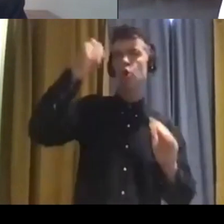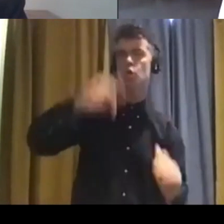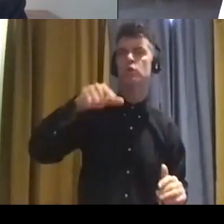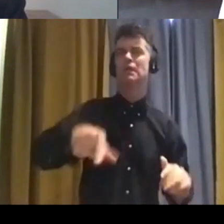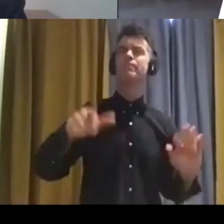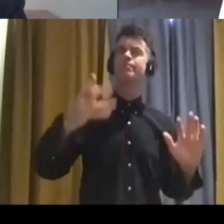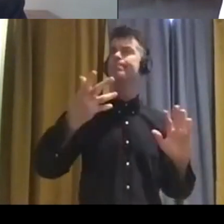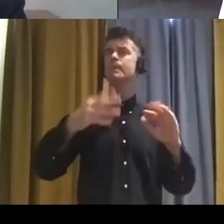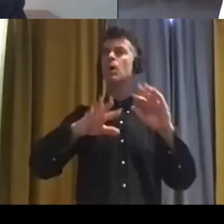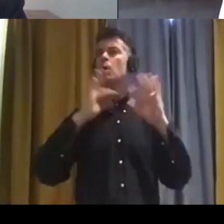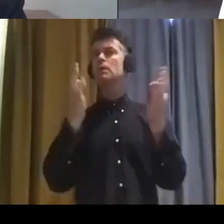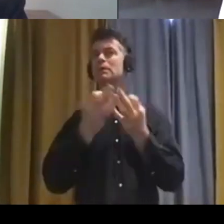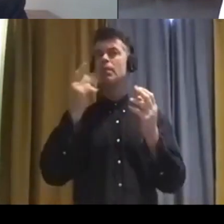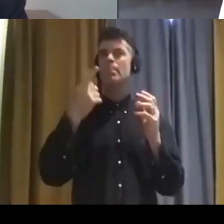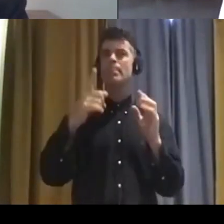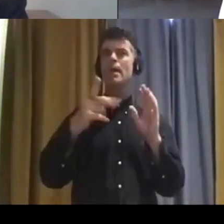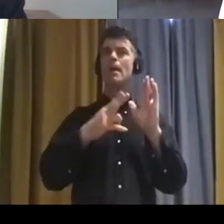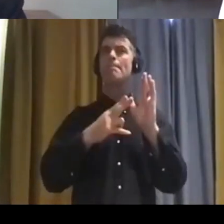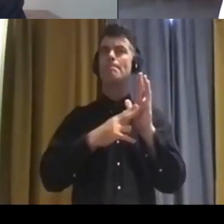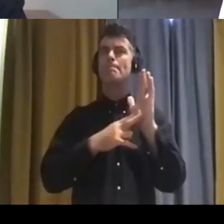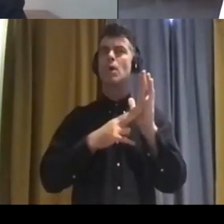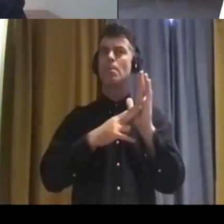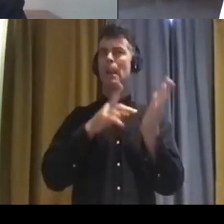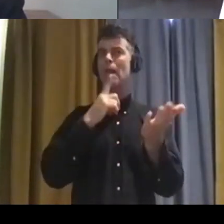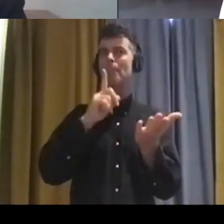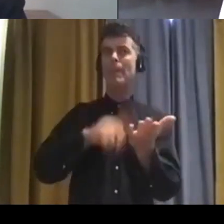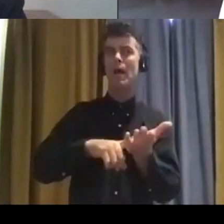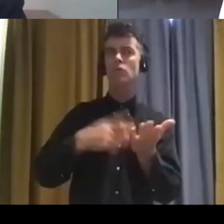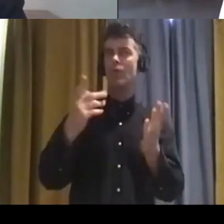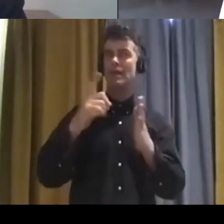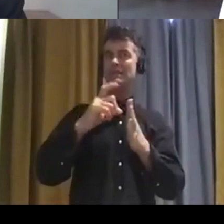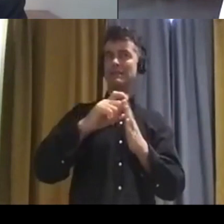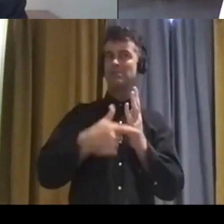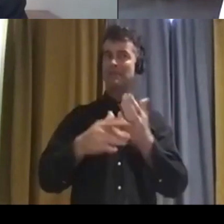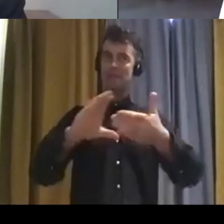about things like the purple pound or the disability dollar and the value of that. And